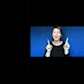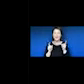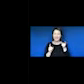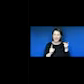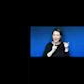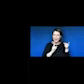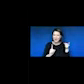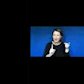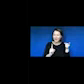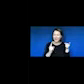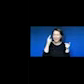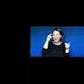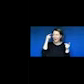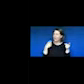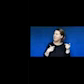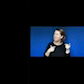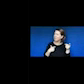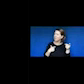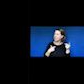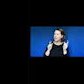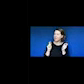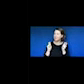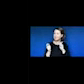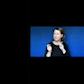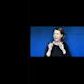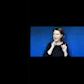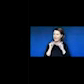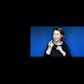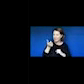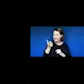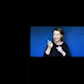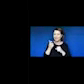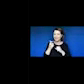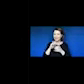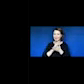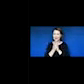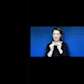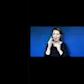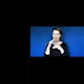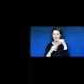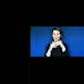interview process comfortable and coming up with different interview questions that would